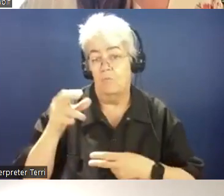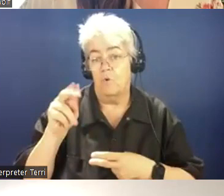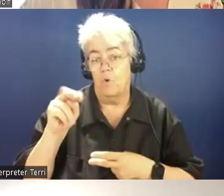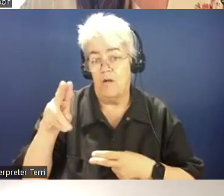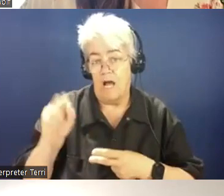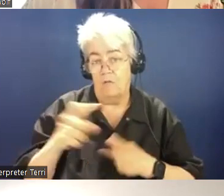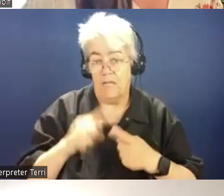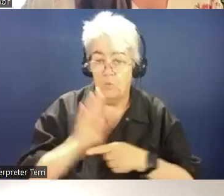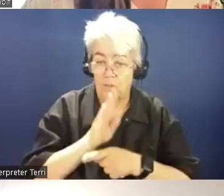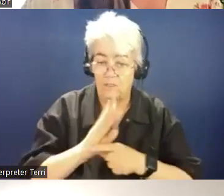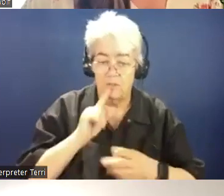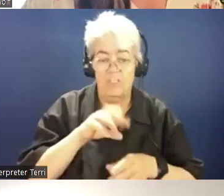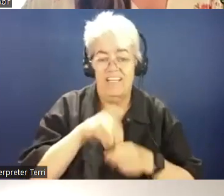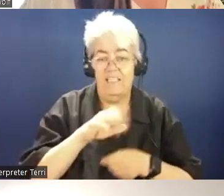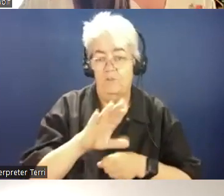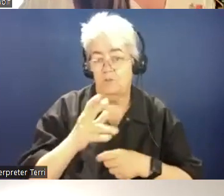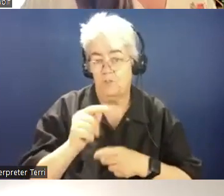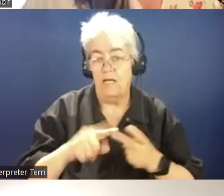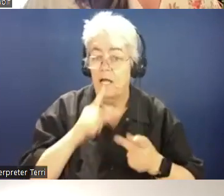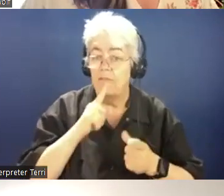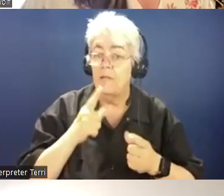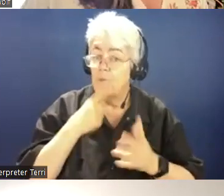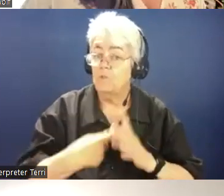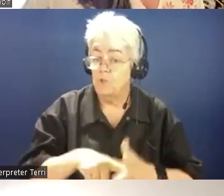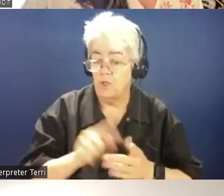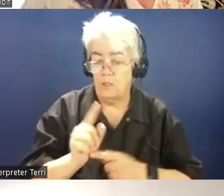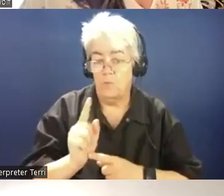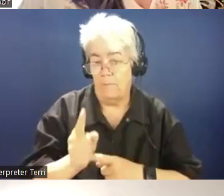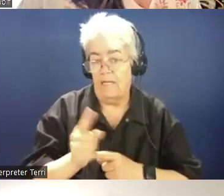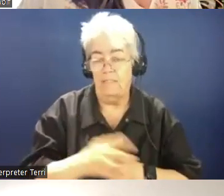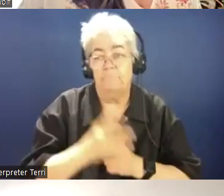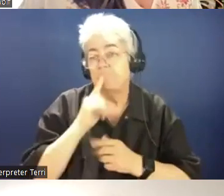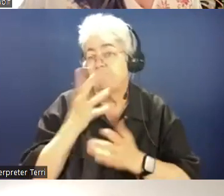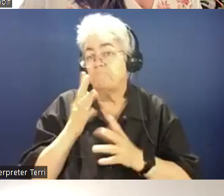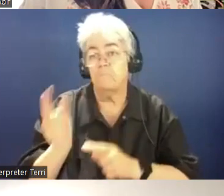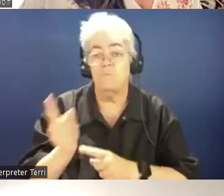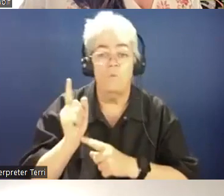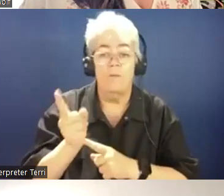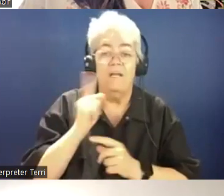And we will get started in just a minute. We'll give it another minute for folks to log in.